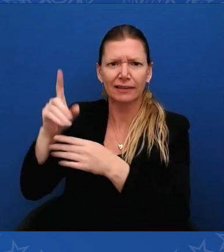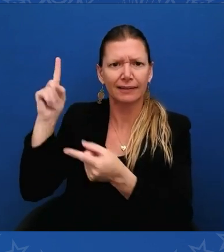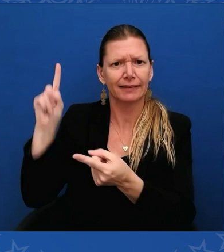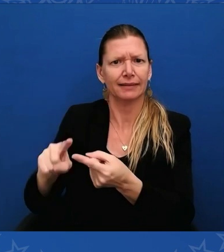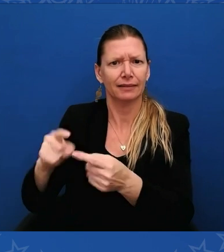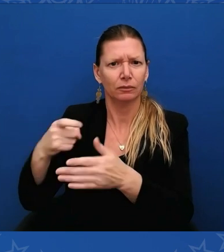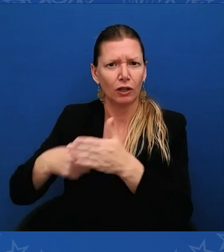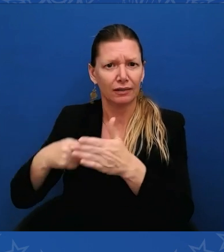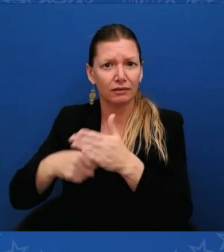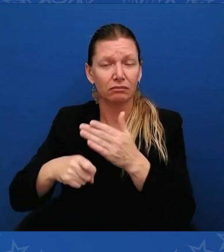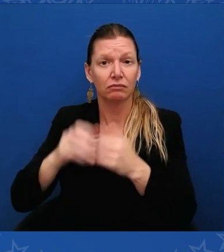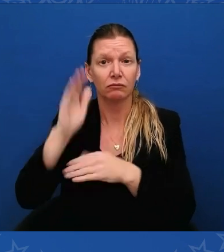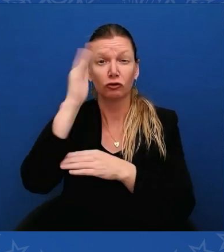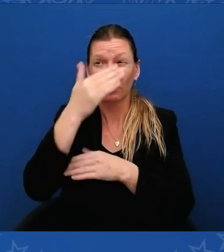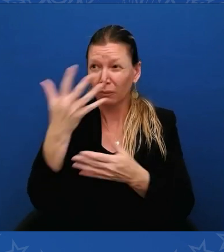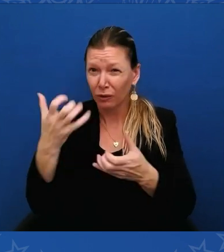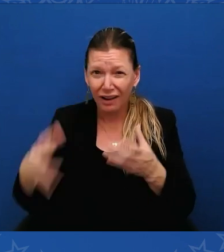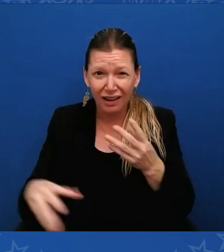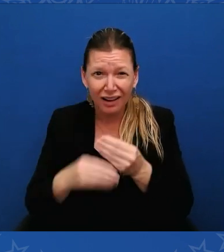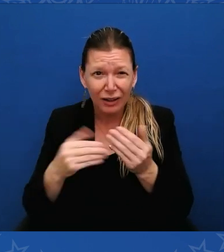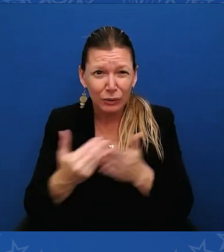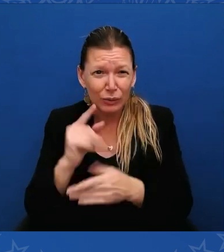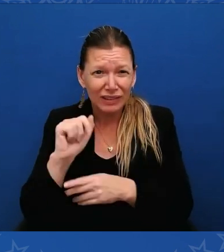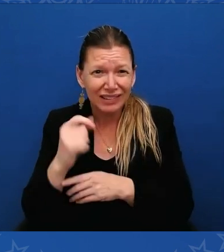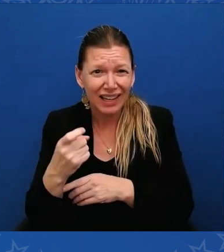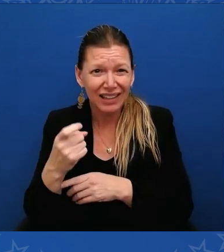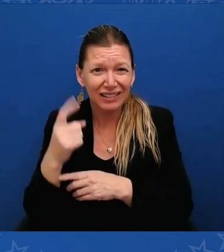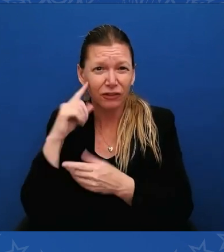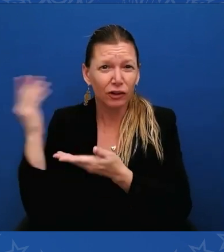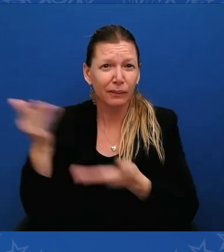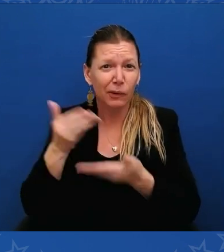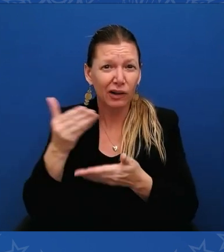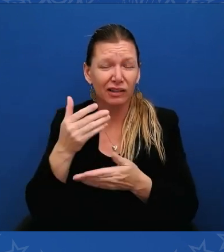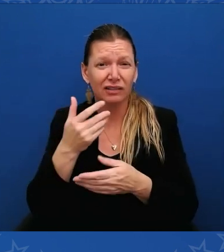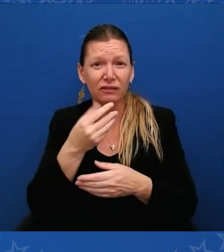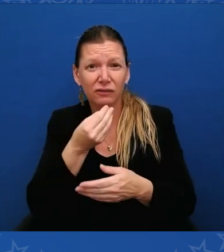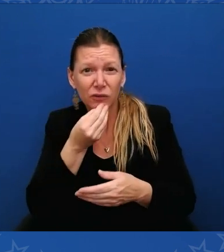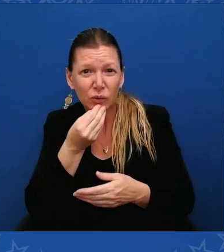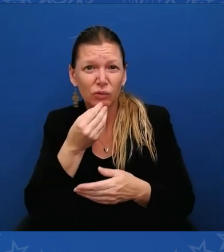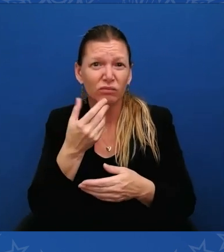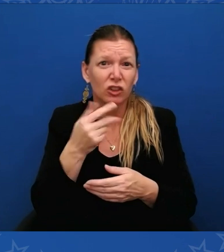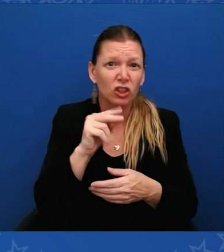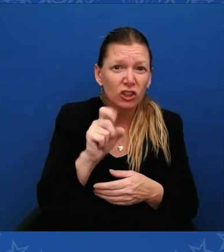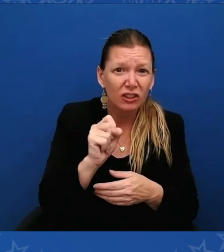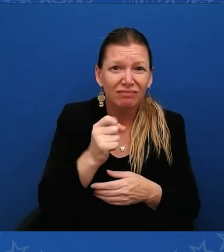And as experts point out, it will cost the average family another $4,000 a year in taxes -- $4,000.